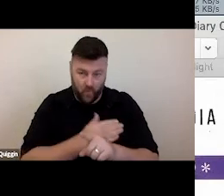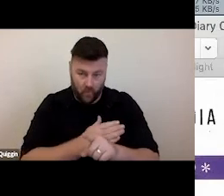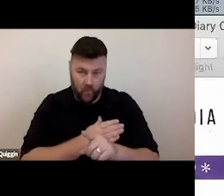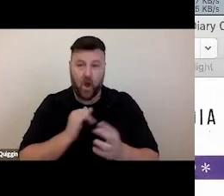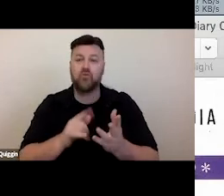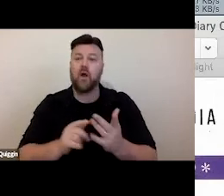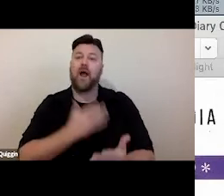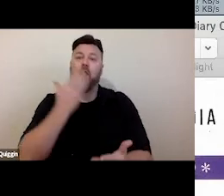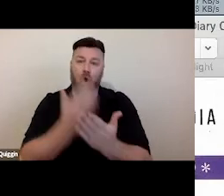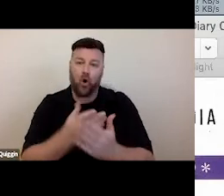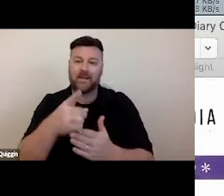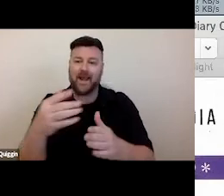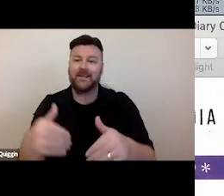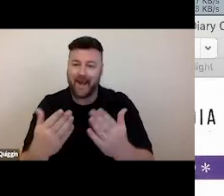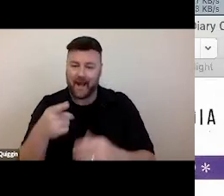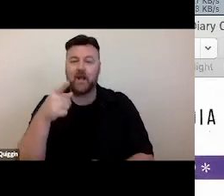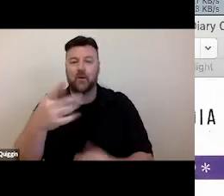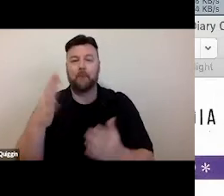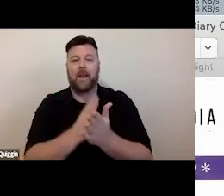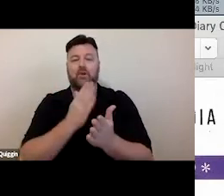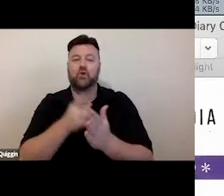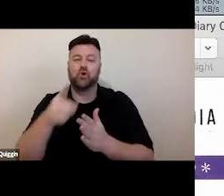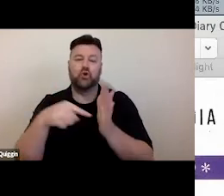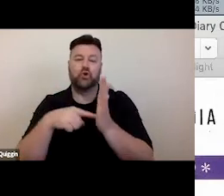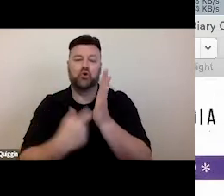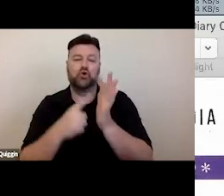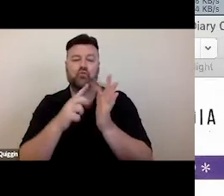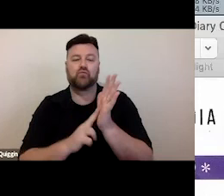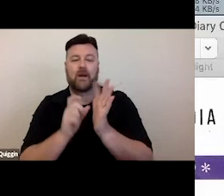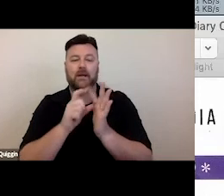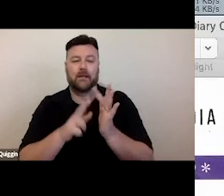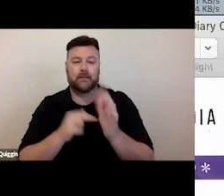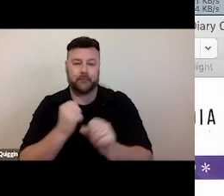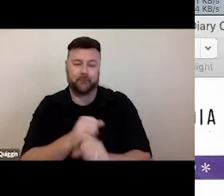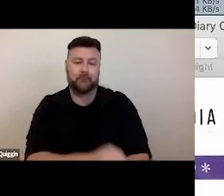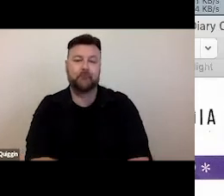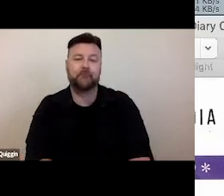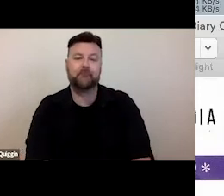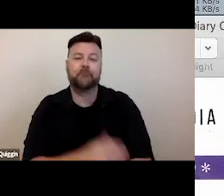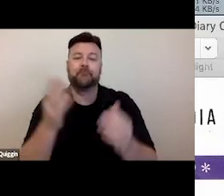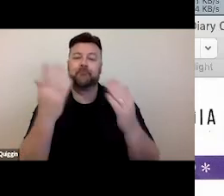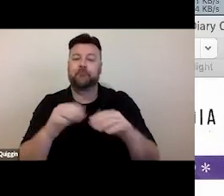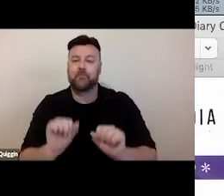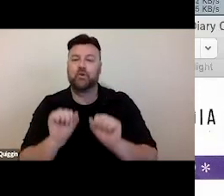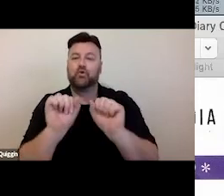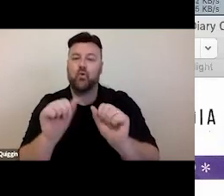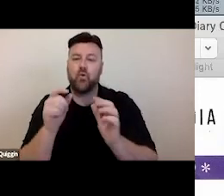the meme, we are the trending topic on the day.